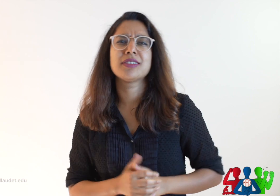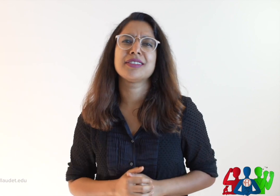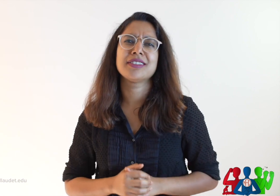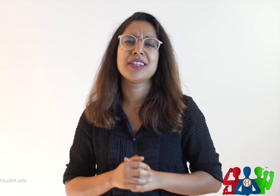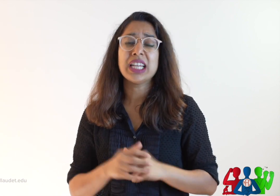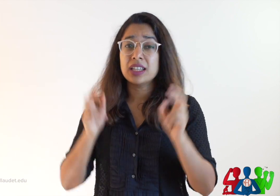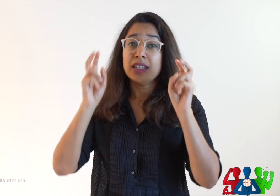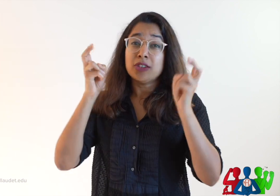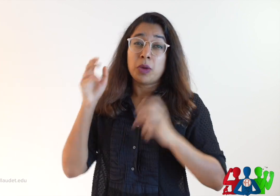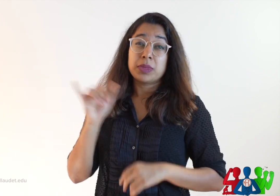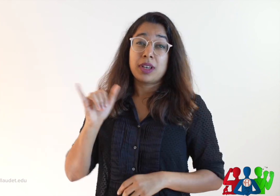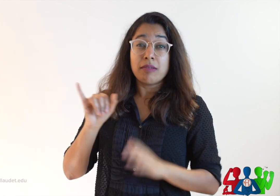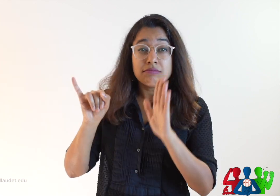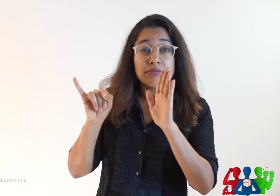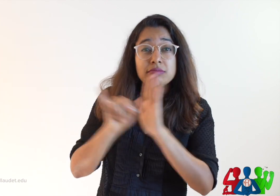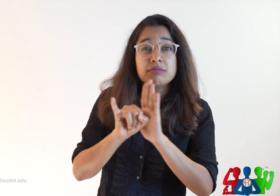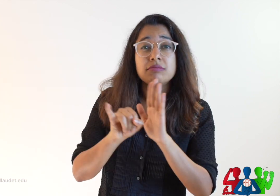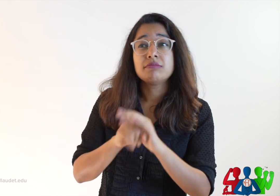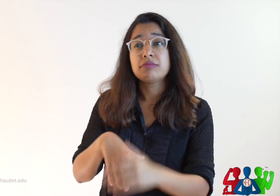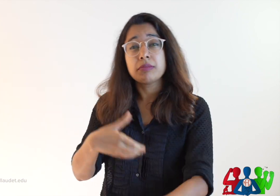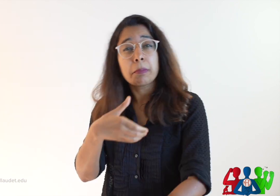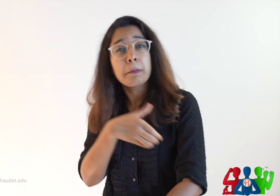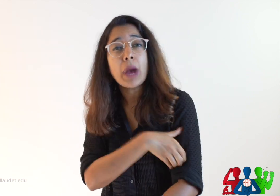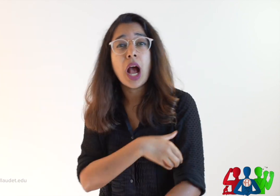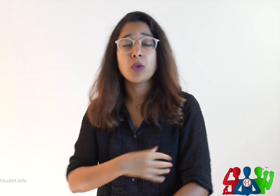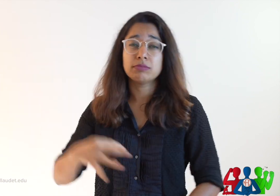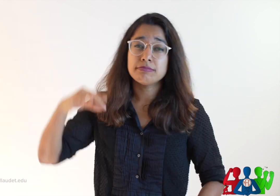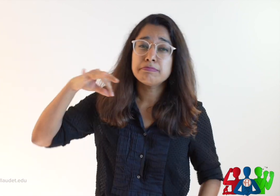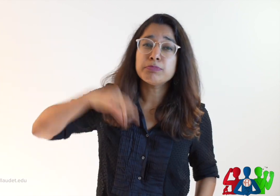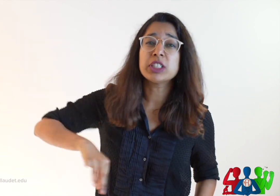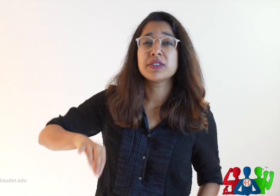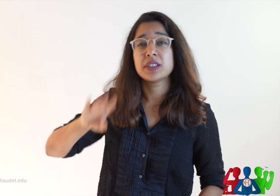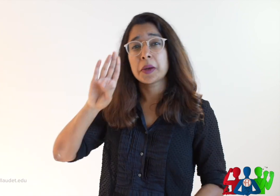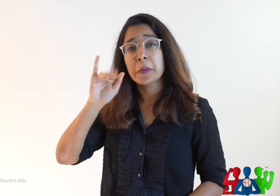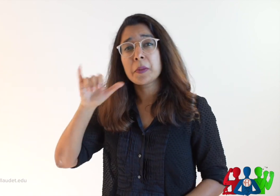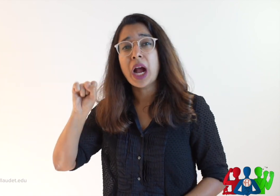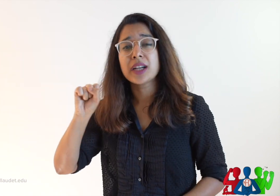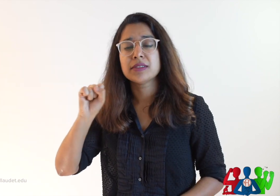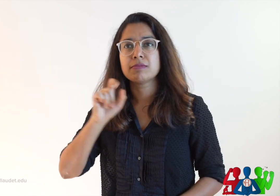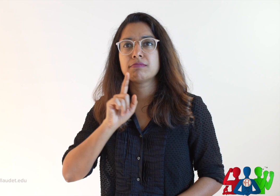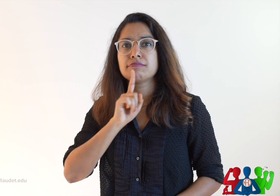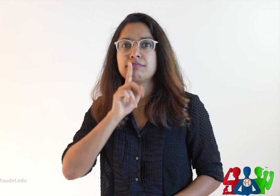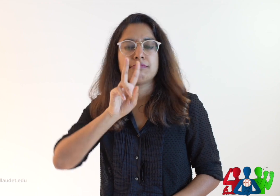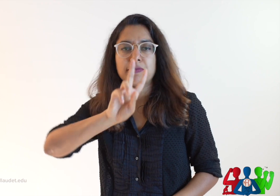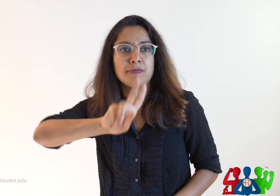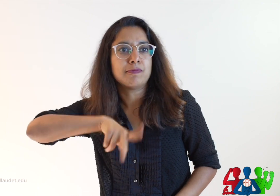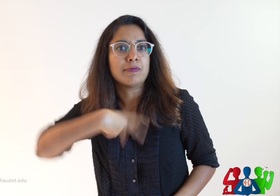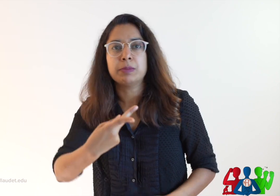Young adult characters help engage students in dialogue about identity, power, privilege,